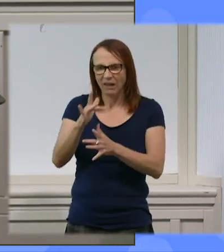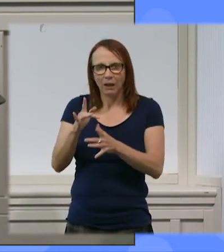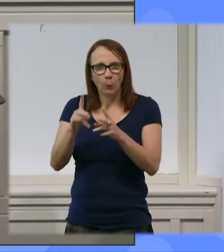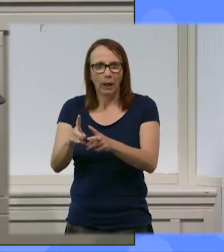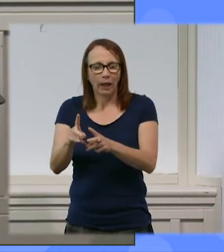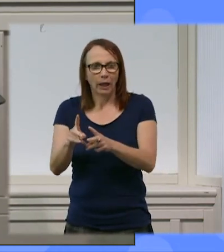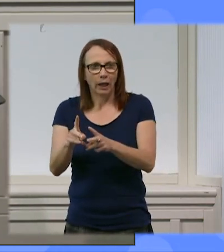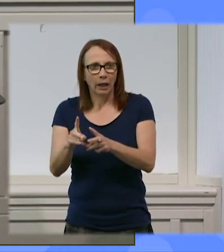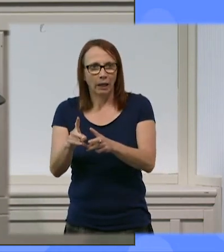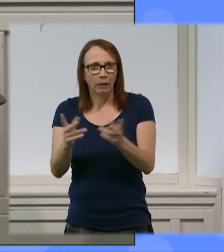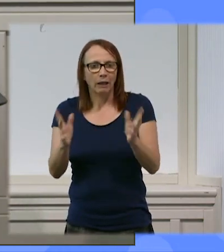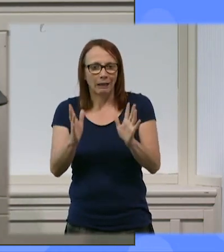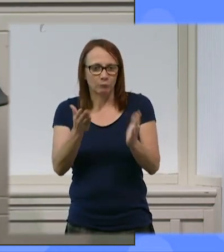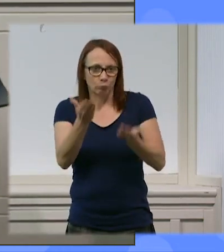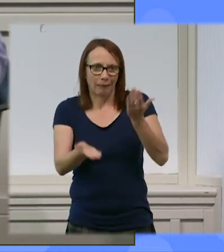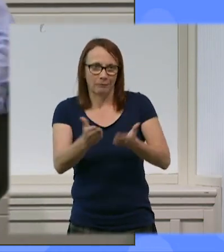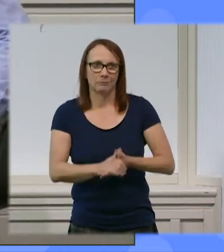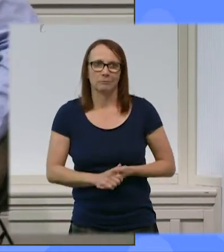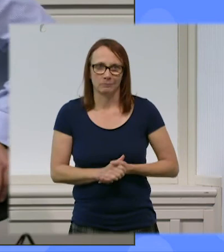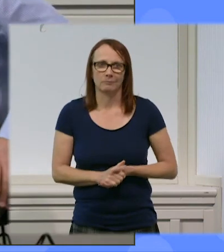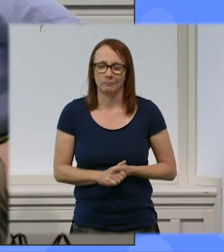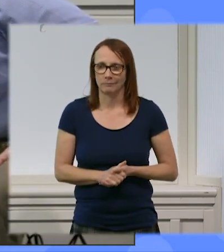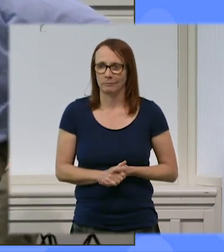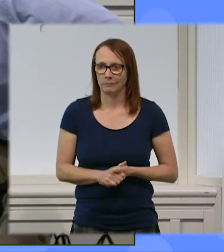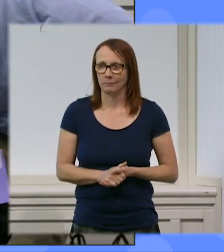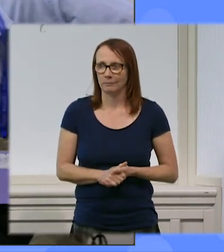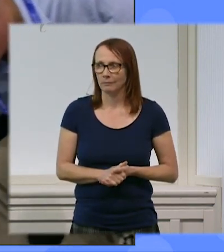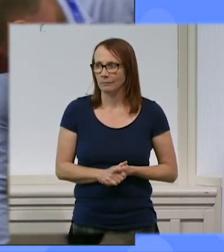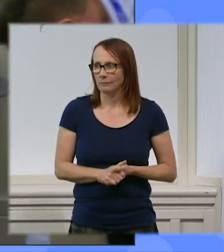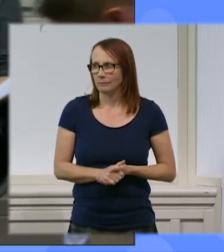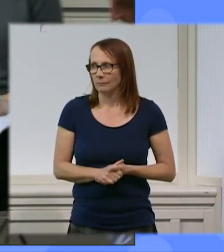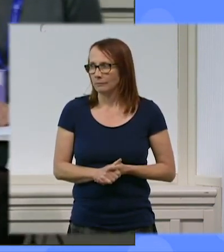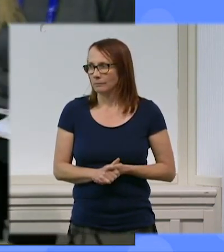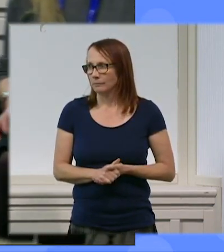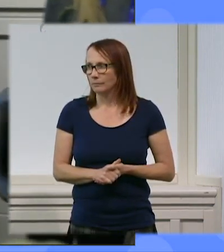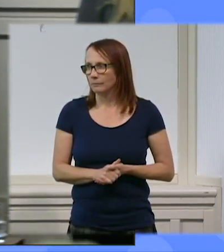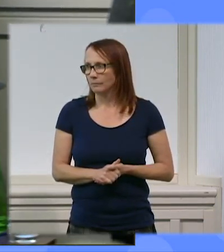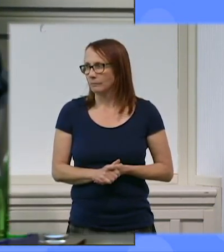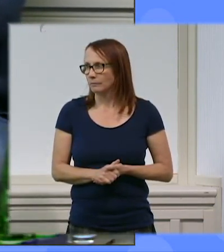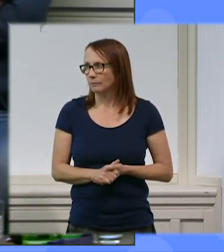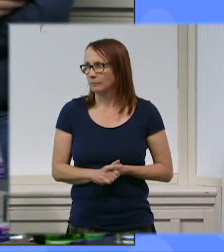our actions okay yep we have another question from this side of the room